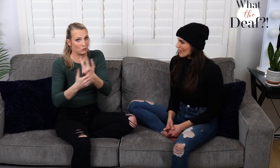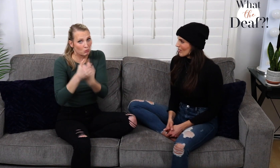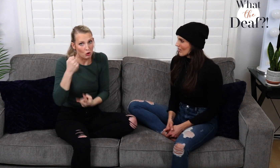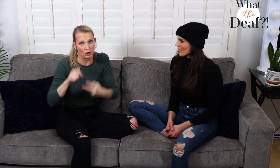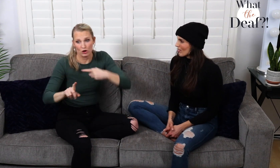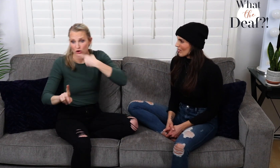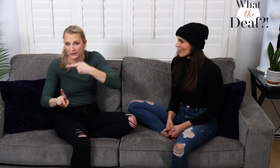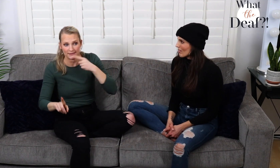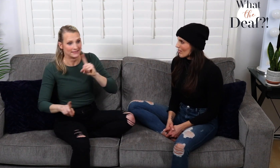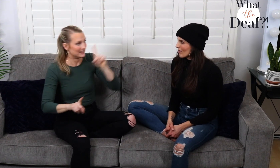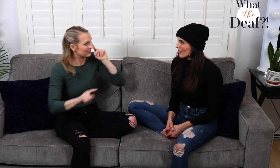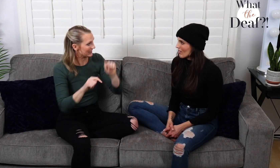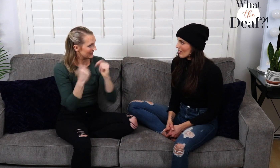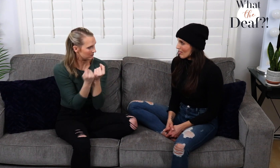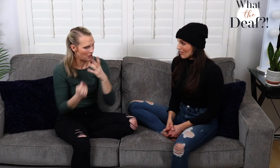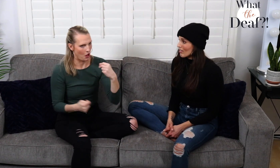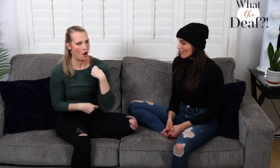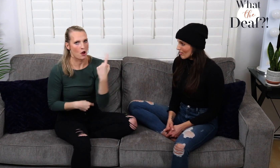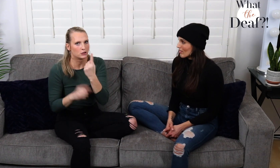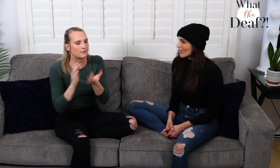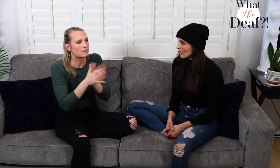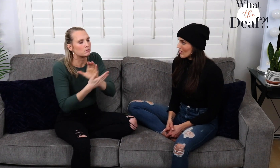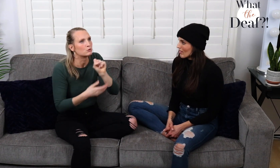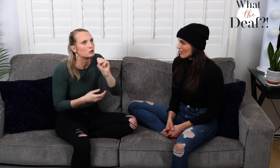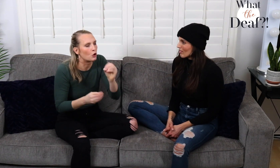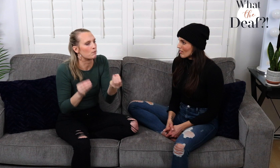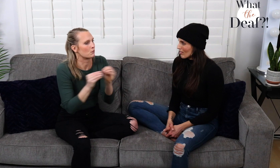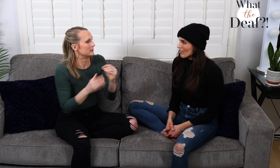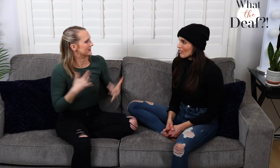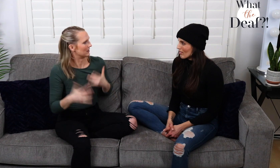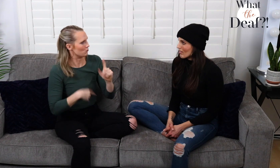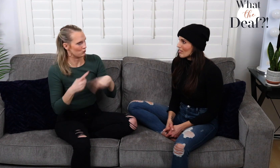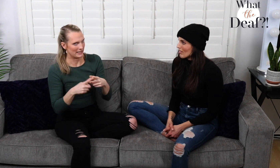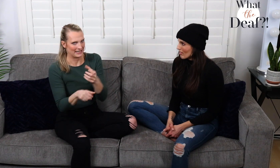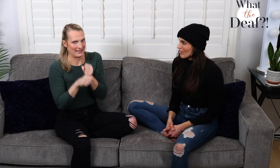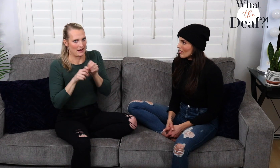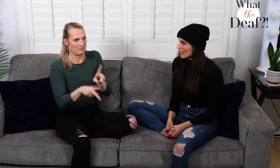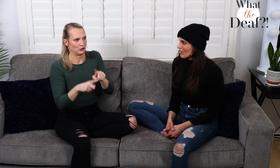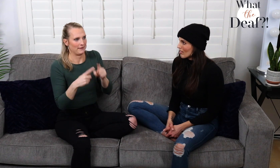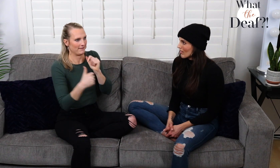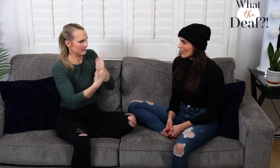against both hearing and Deaf teams and I always became so much more excited for the opportunity